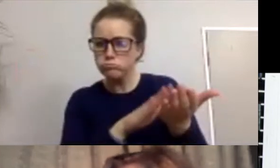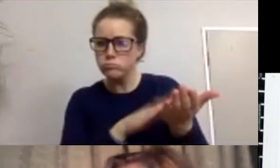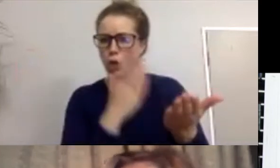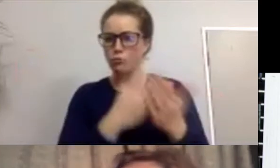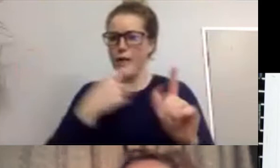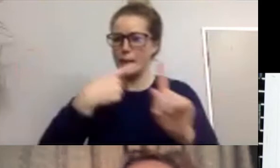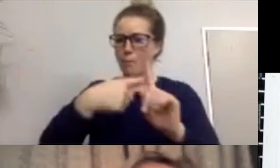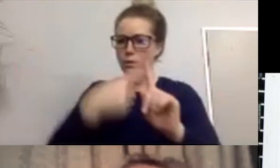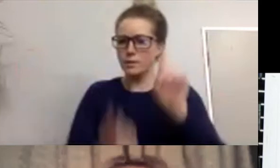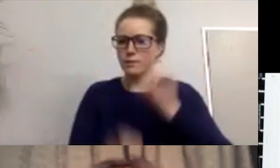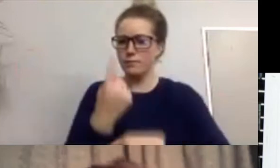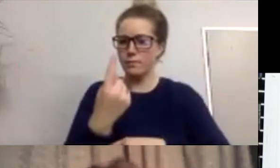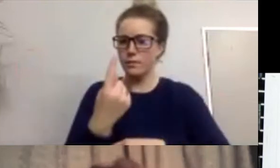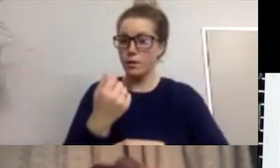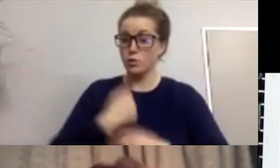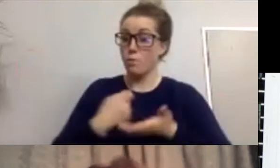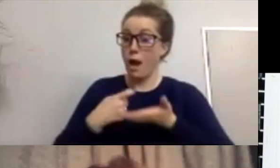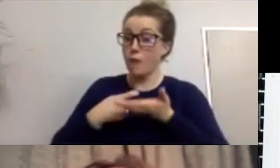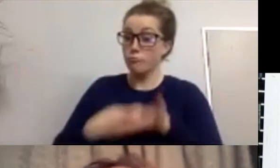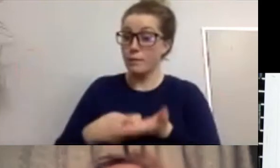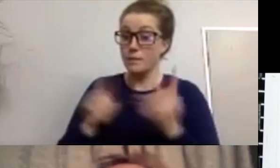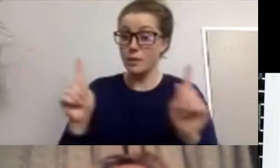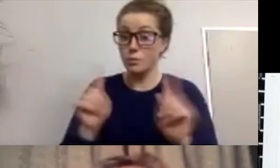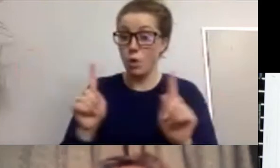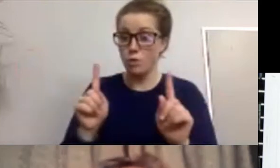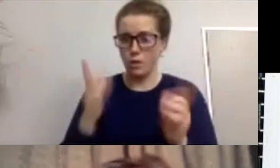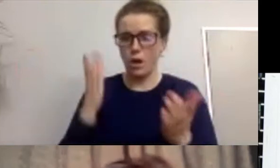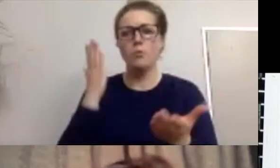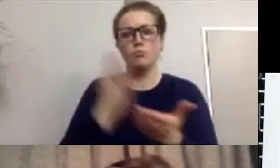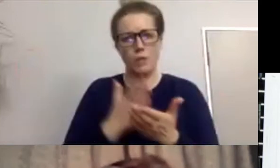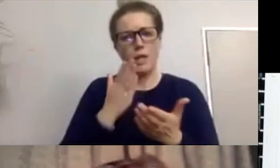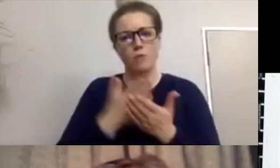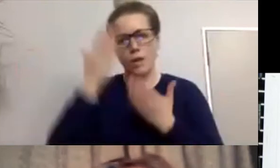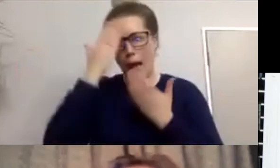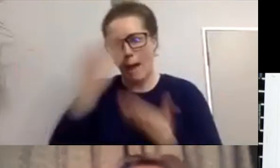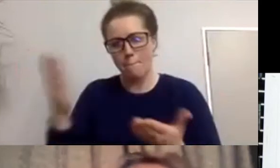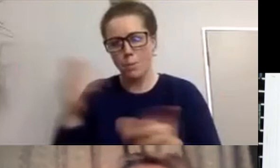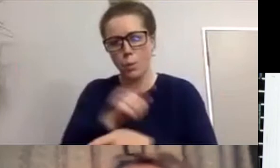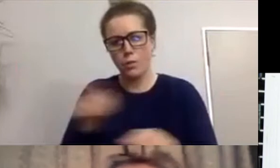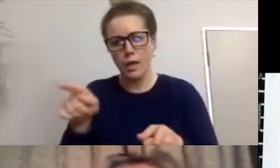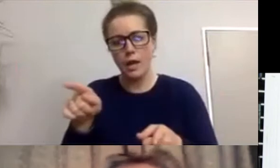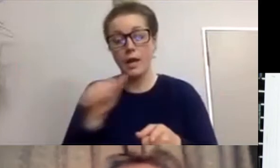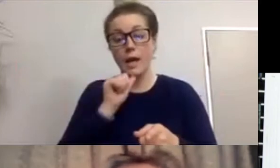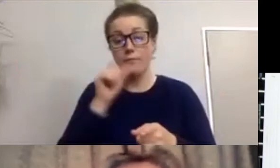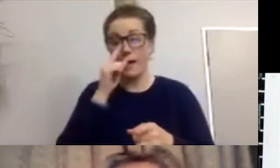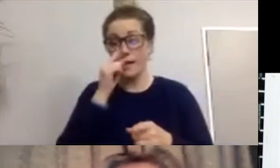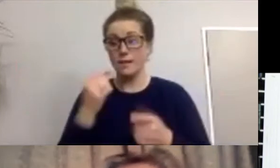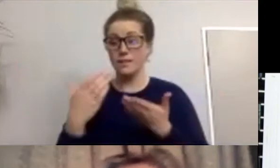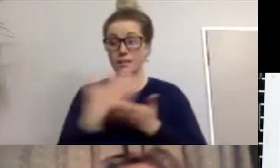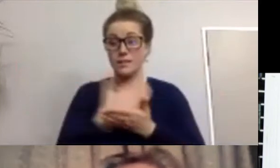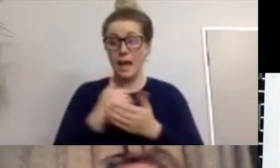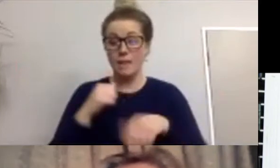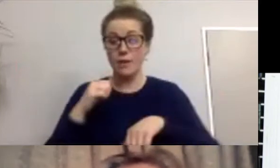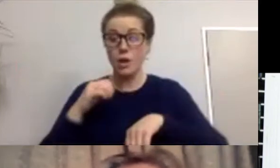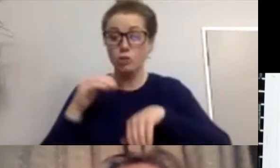So my recommendation, and I'm very humble there, but if I can save trouble and time to someone